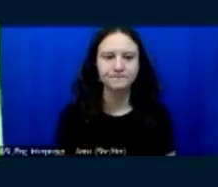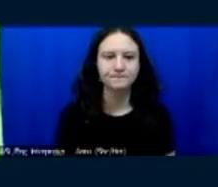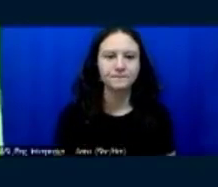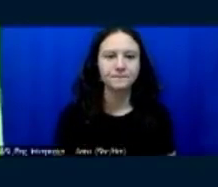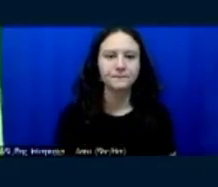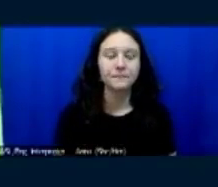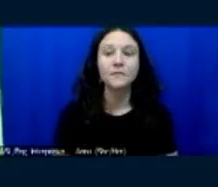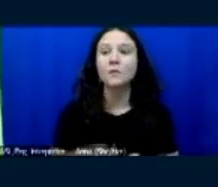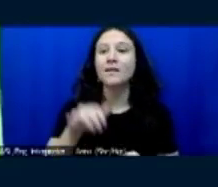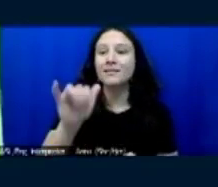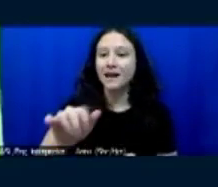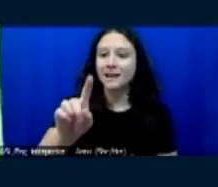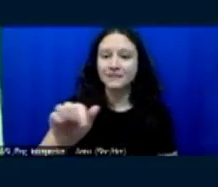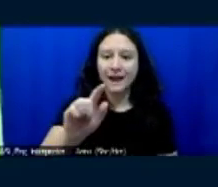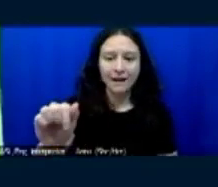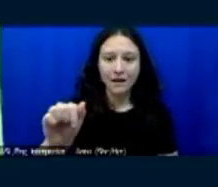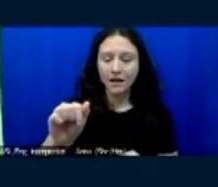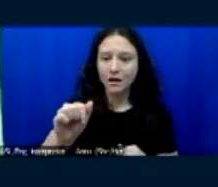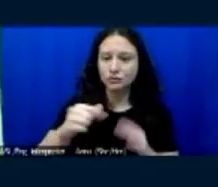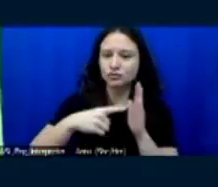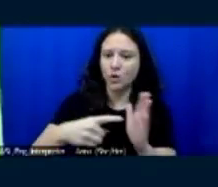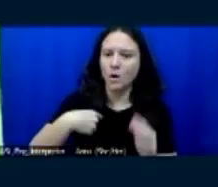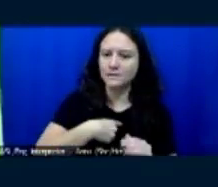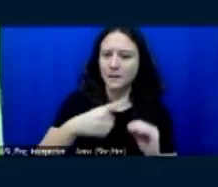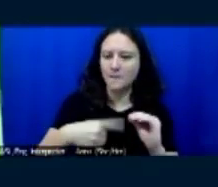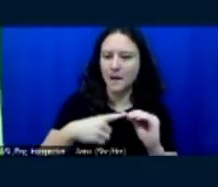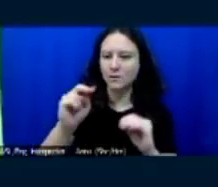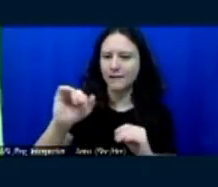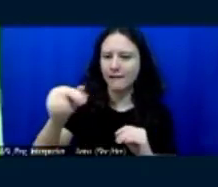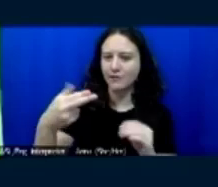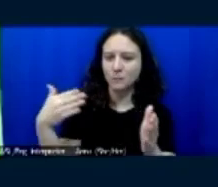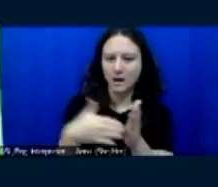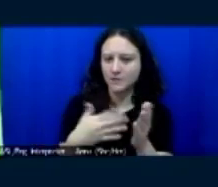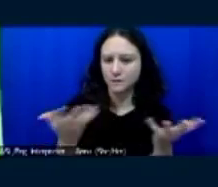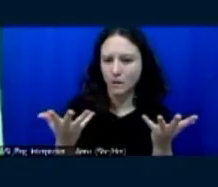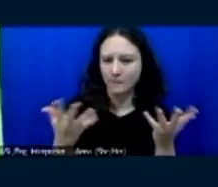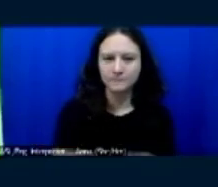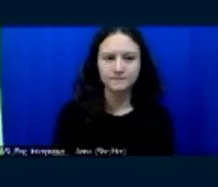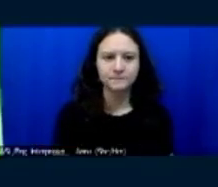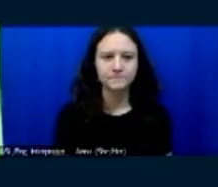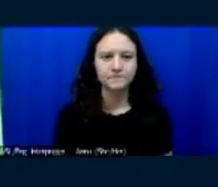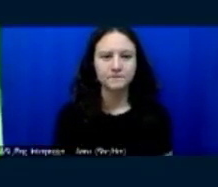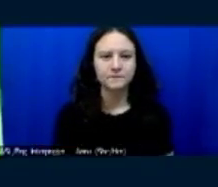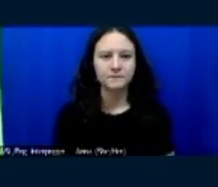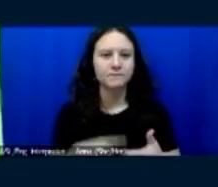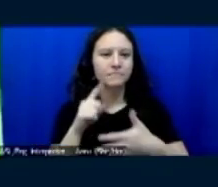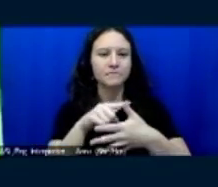in NIH peer review? See very little evidence of anti-black bias